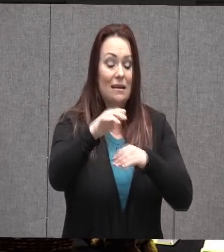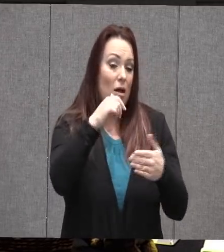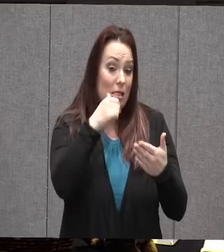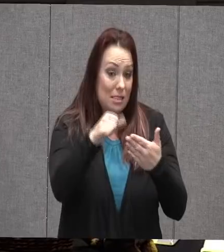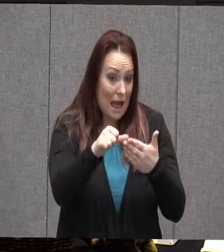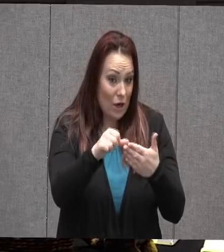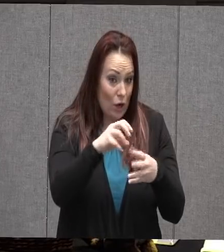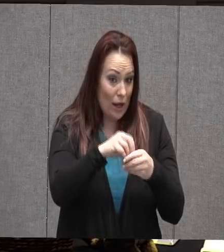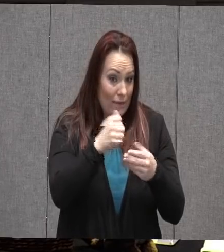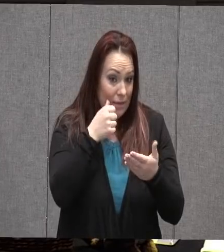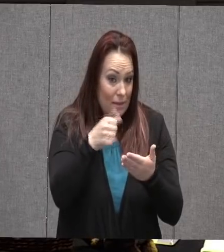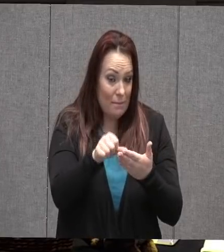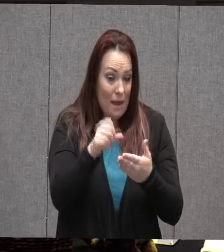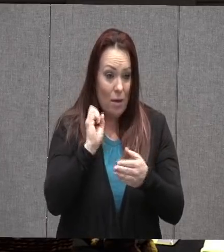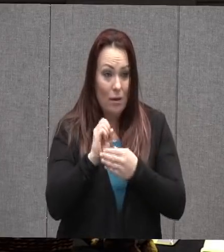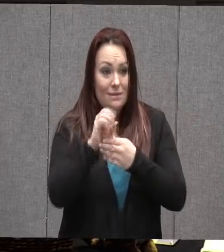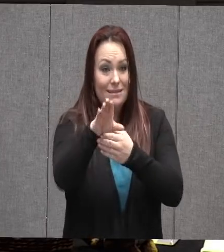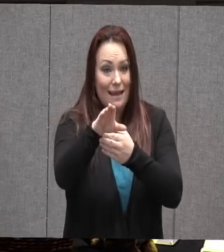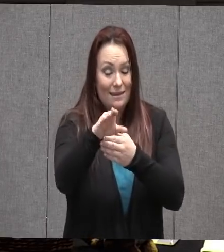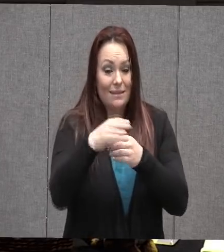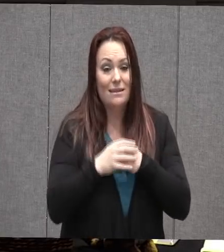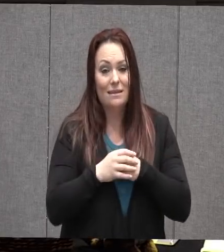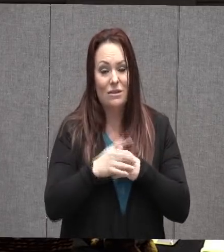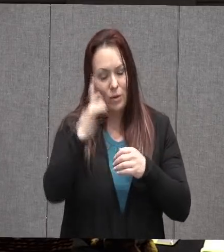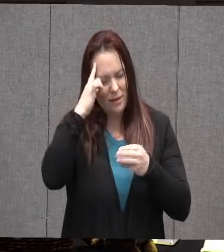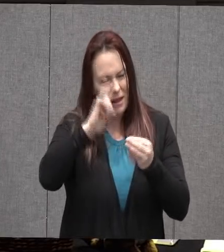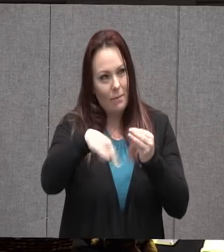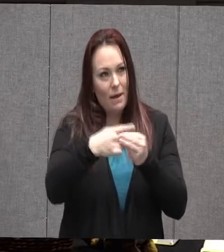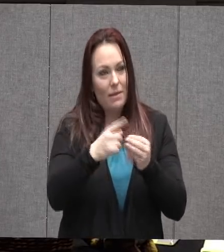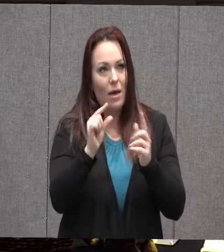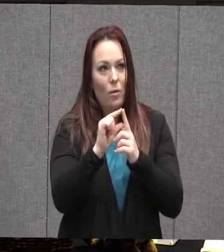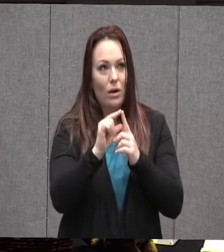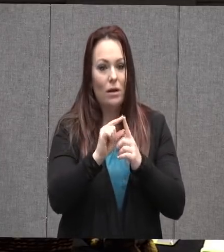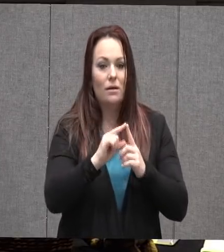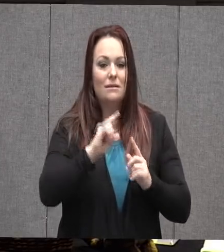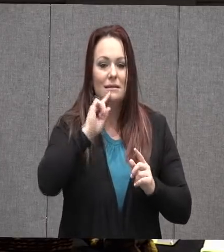So think about that word, tap it out with me. Es, eh, en, tuh.